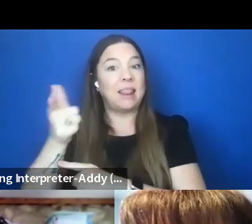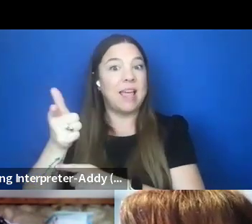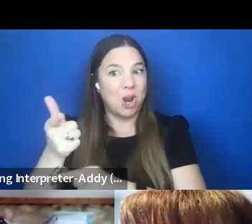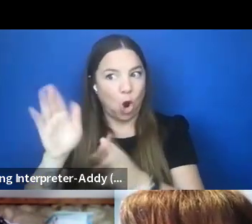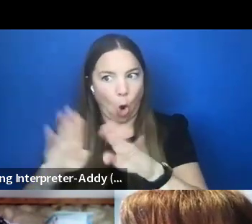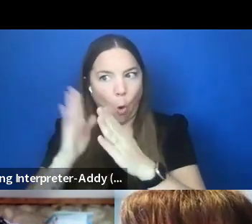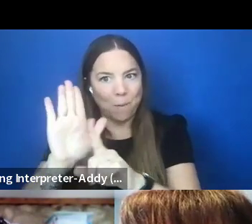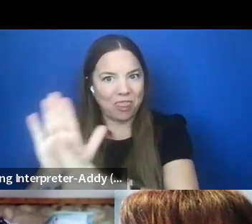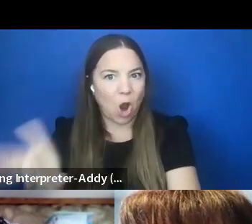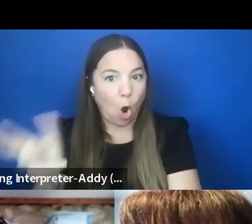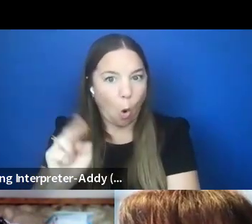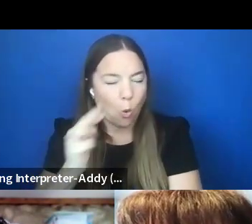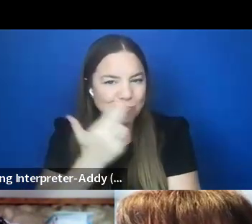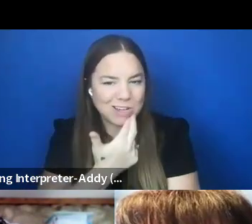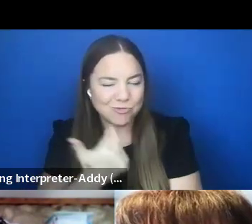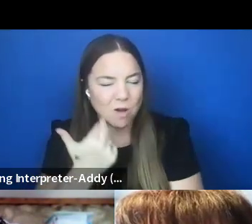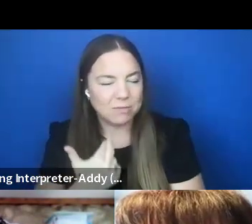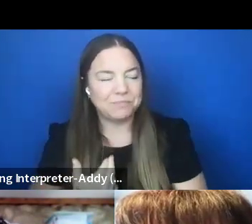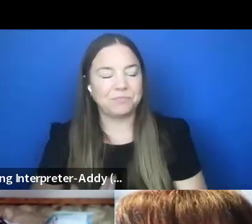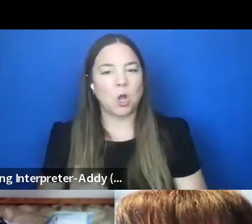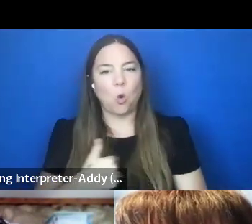Aerius Franklin: So we've been. We've been working with them from a